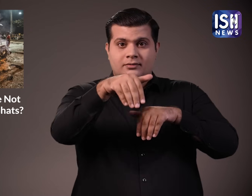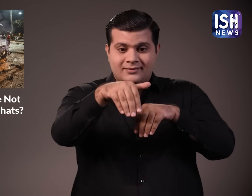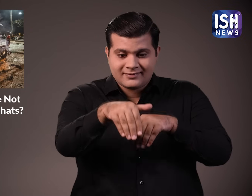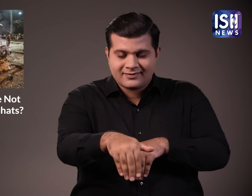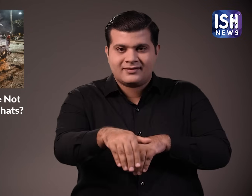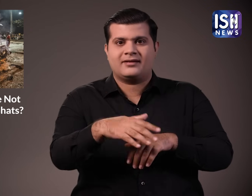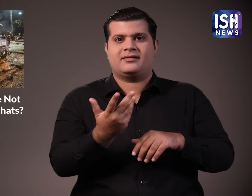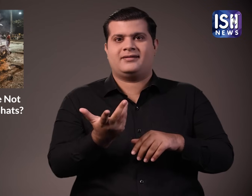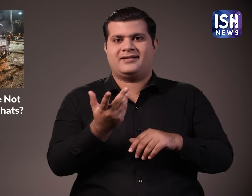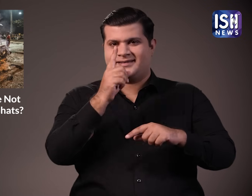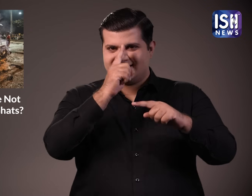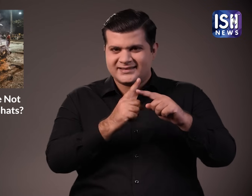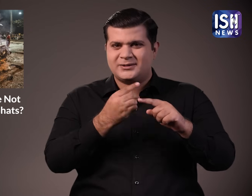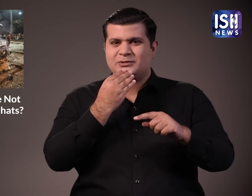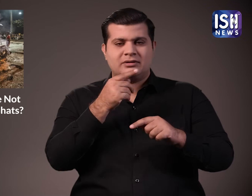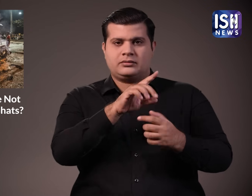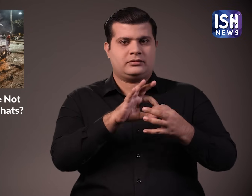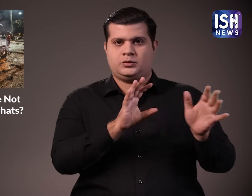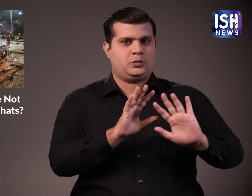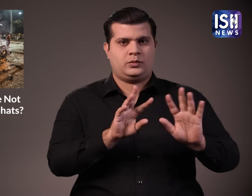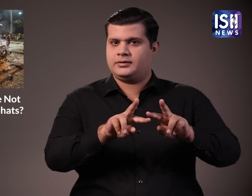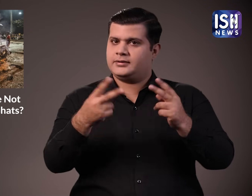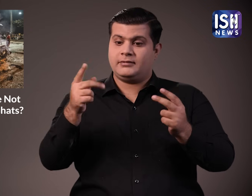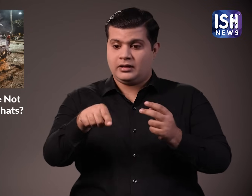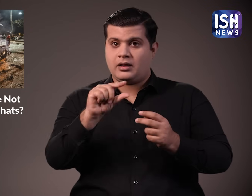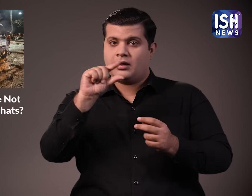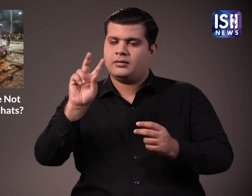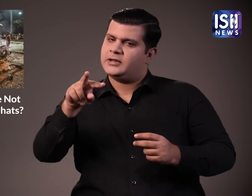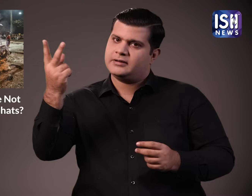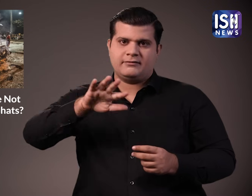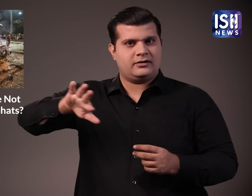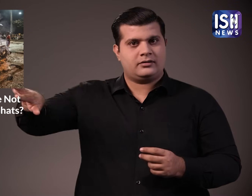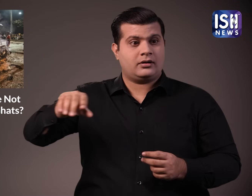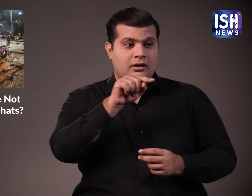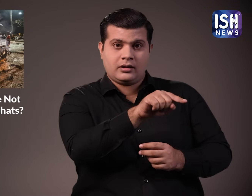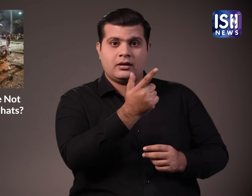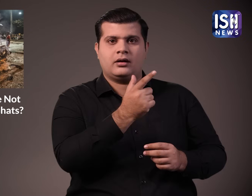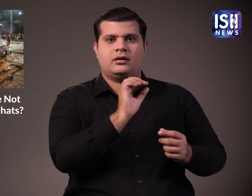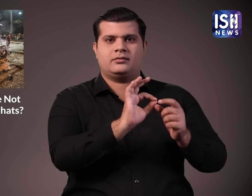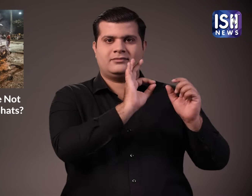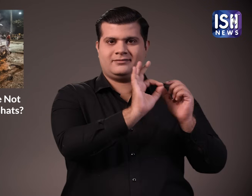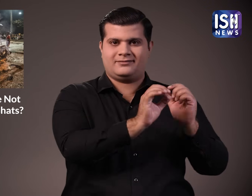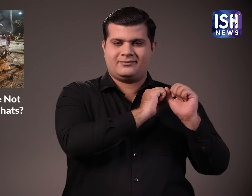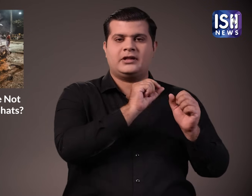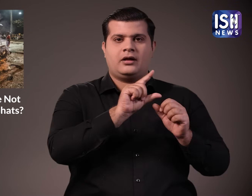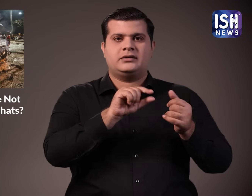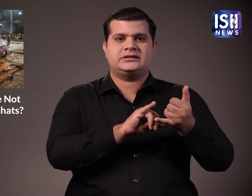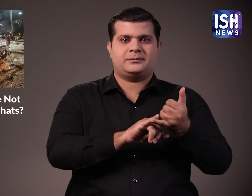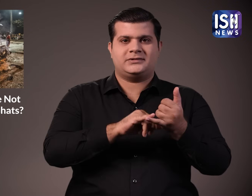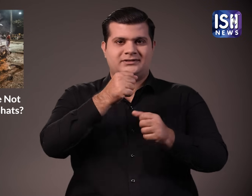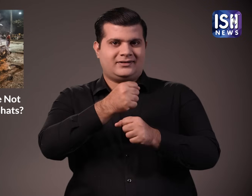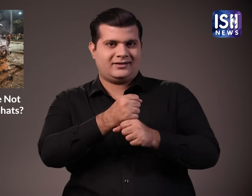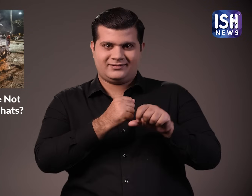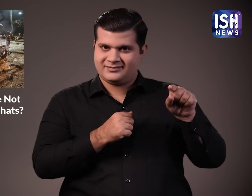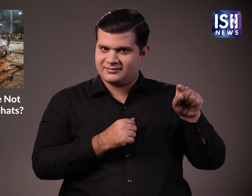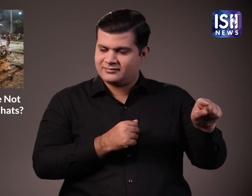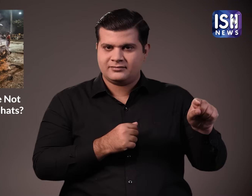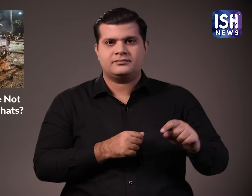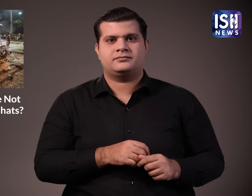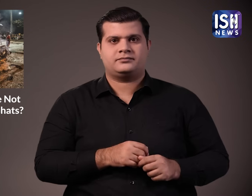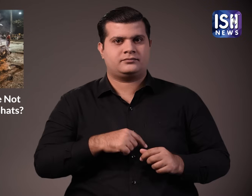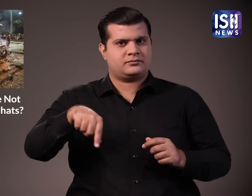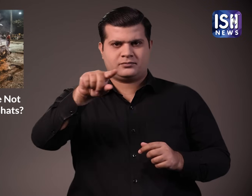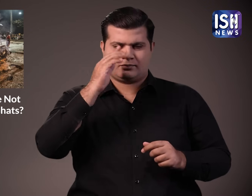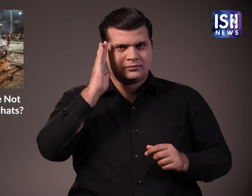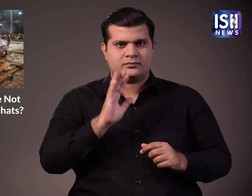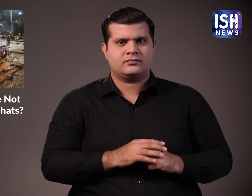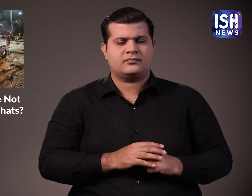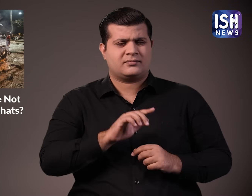Crematorium of Muslims and Christans have different names.